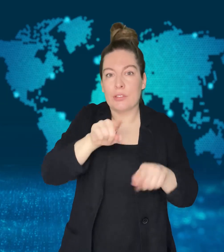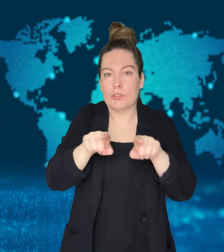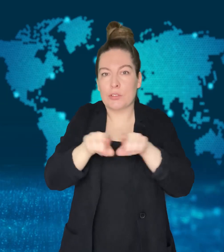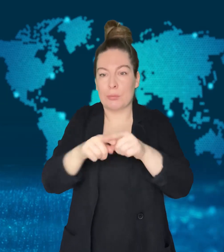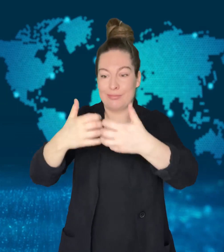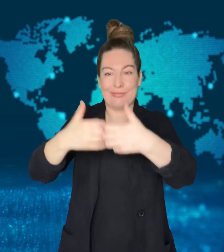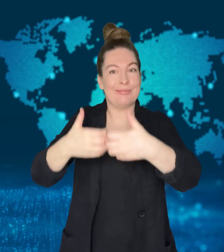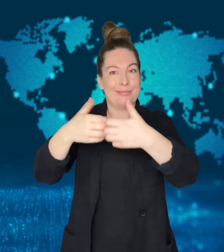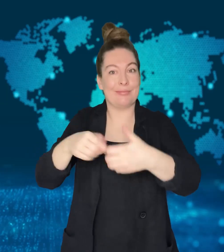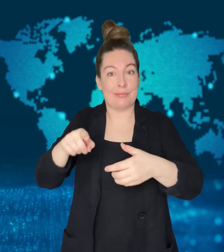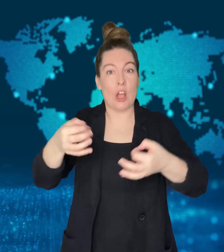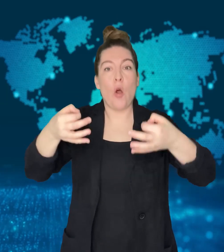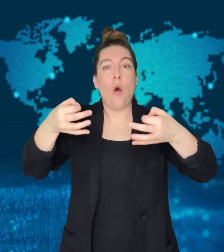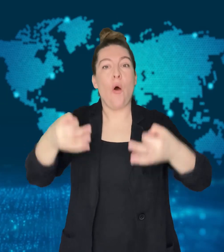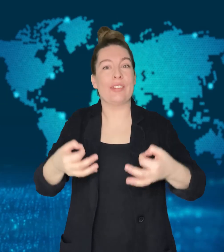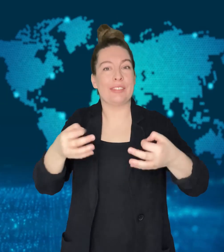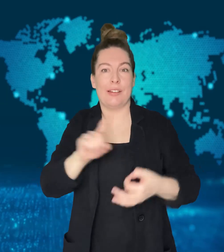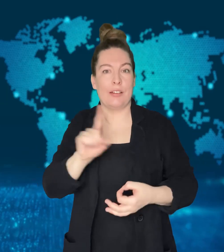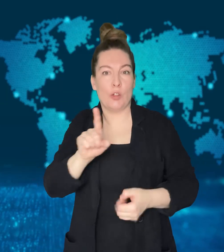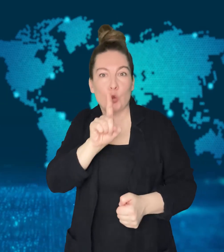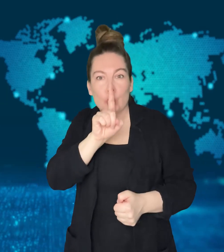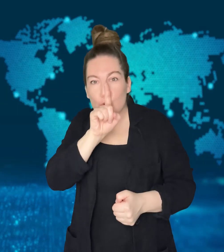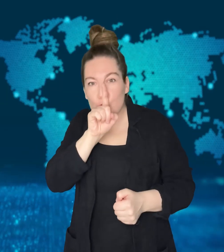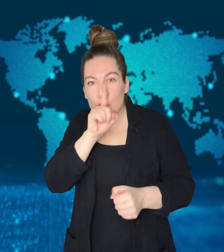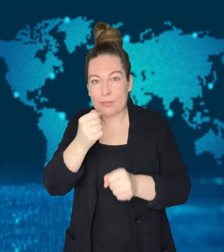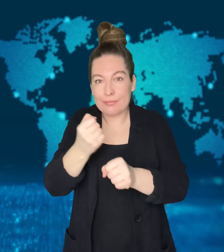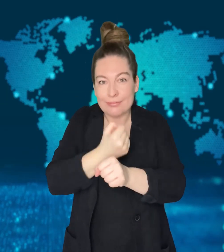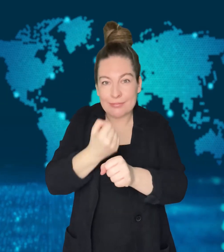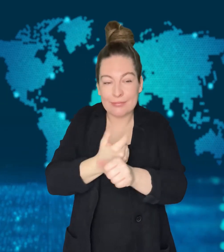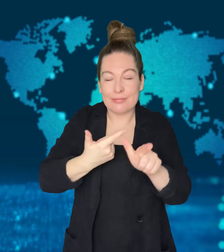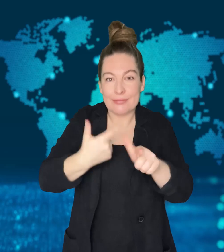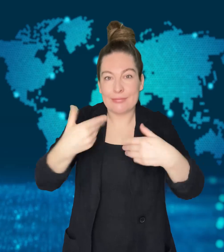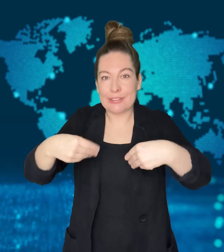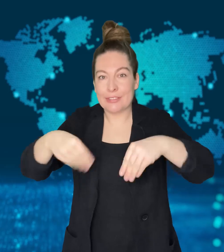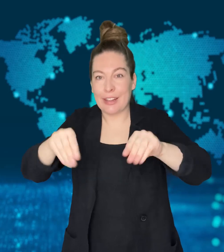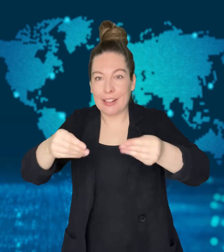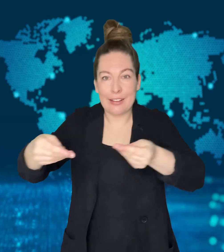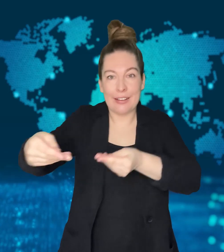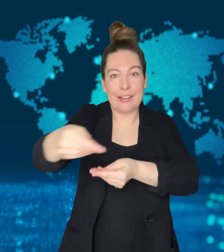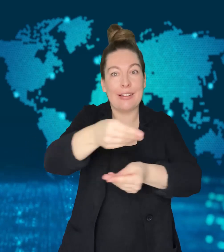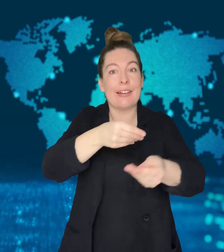Charges include running an illegal arms factory.